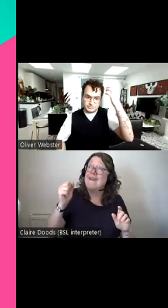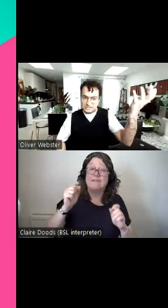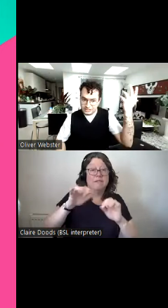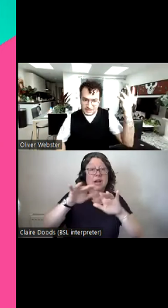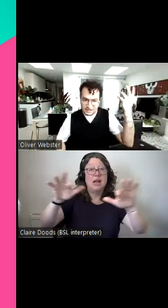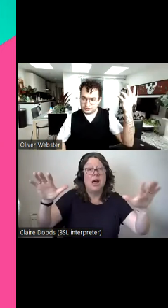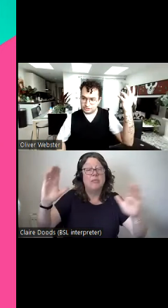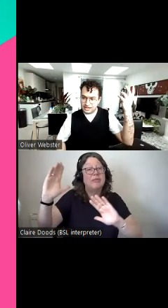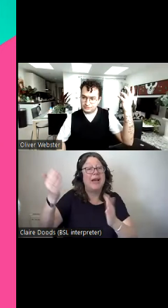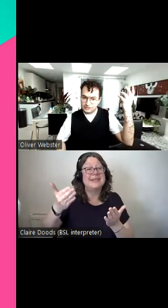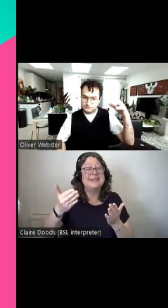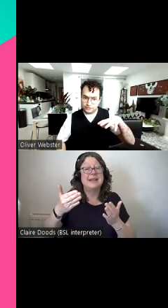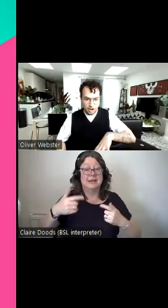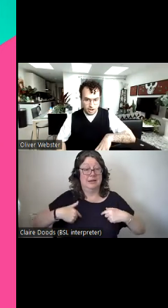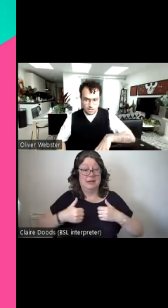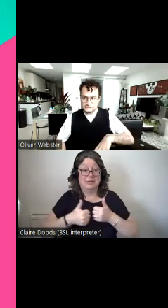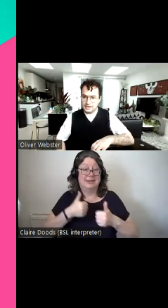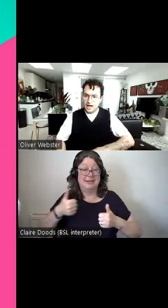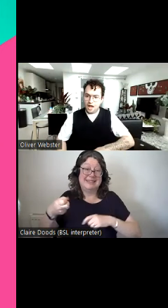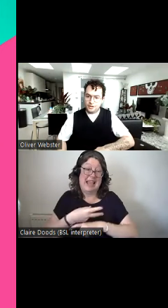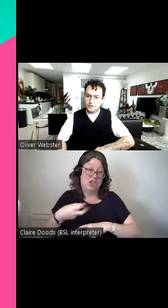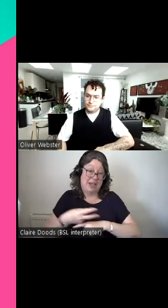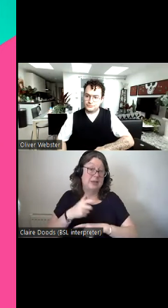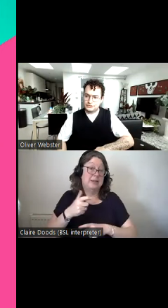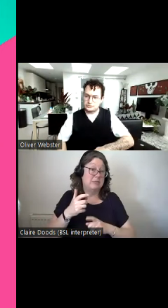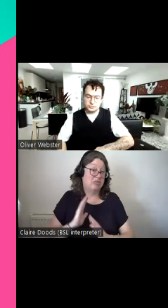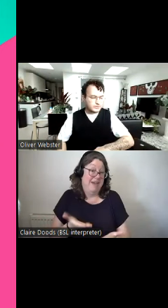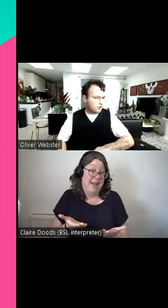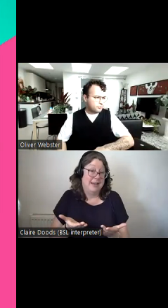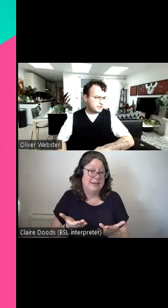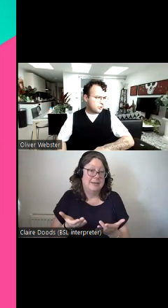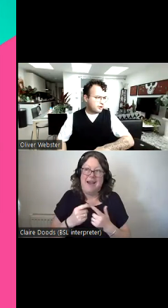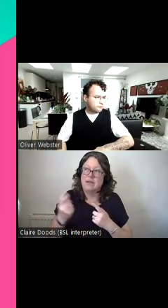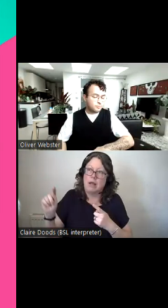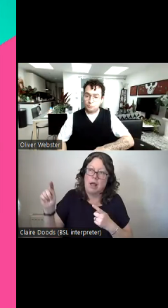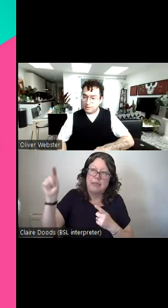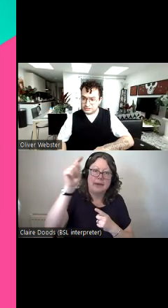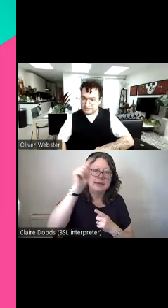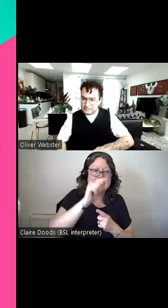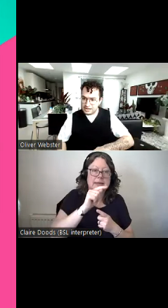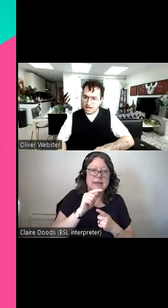StageText do that as well for the arts. We've got a booking [?] form on our website.